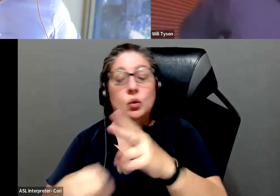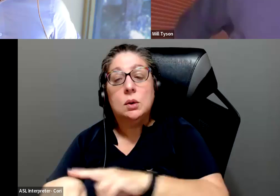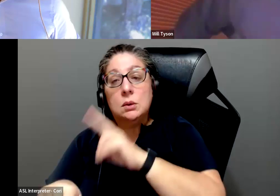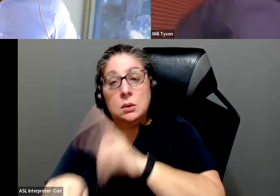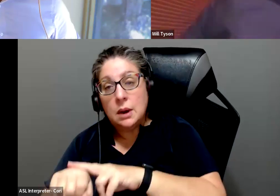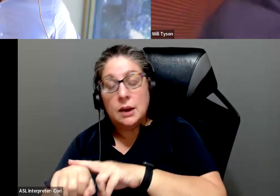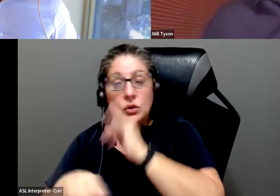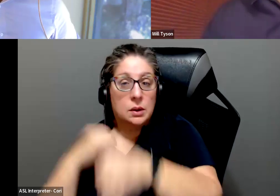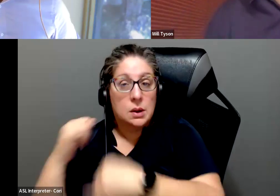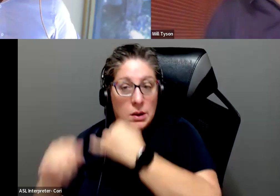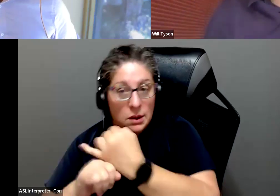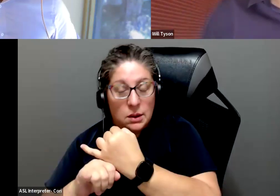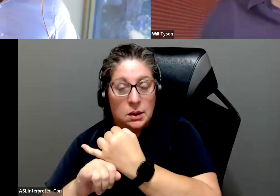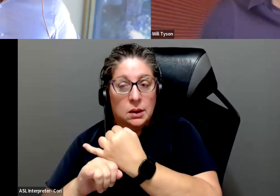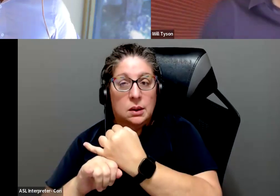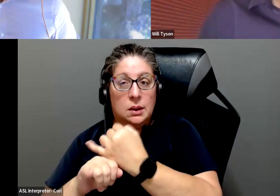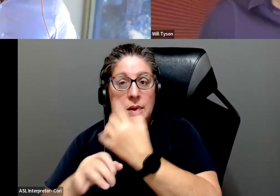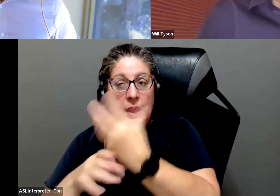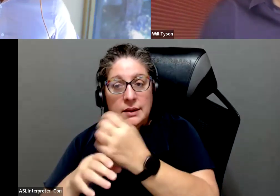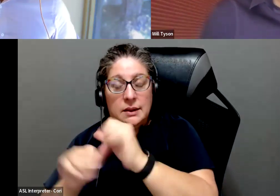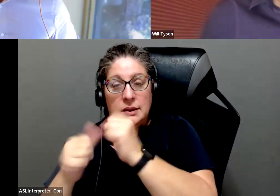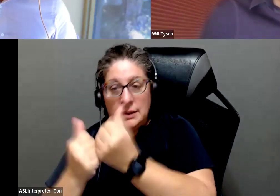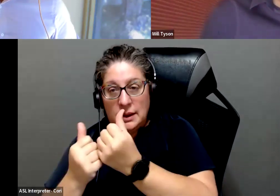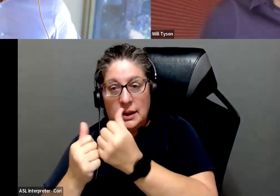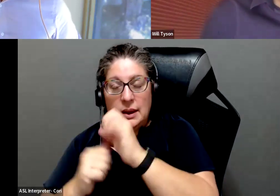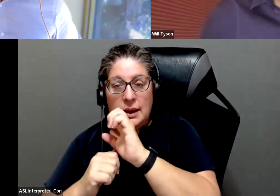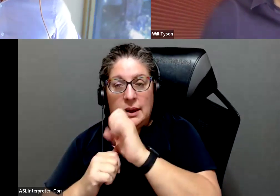international exigencies but certainly national exigencies here